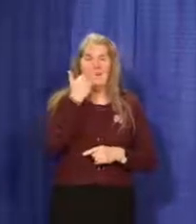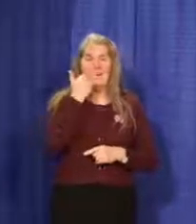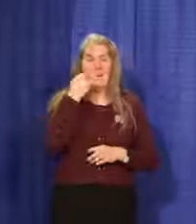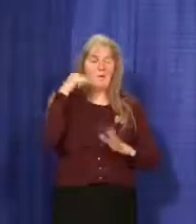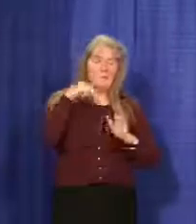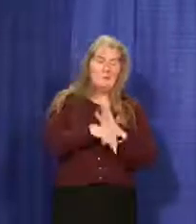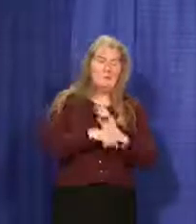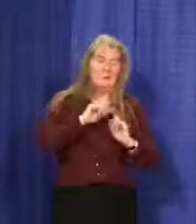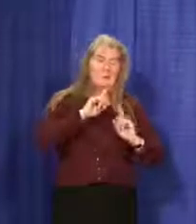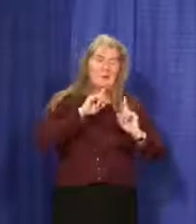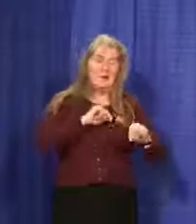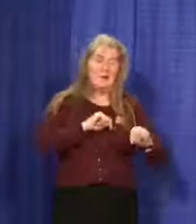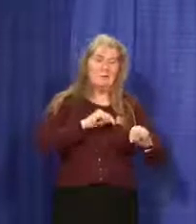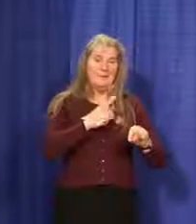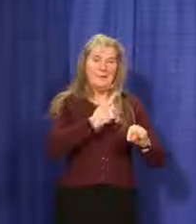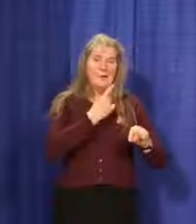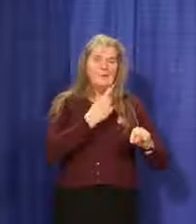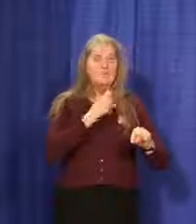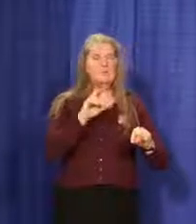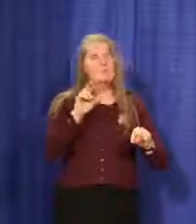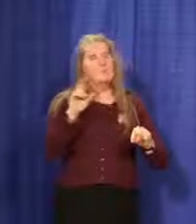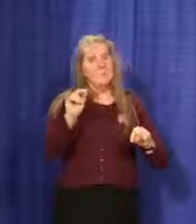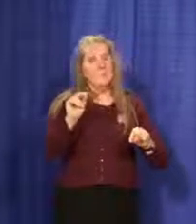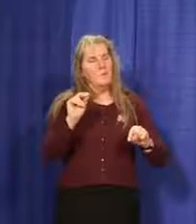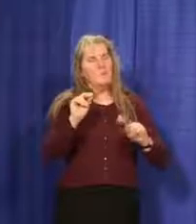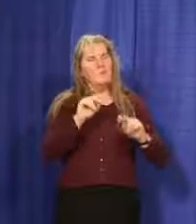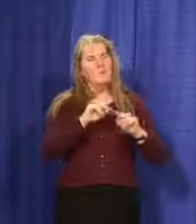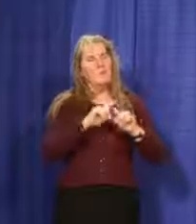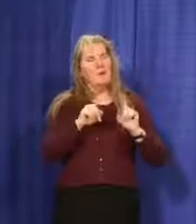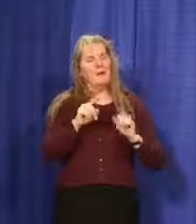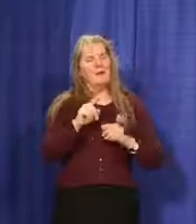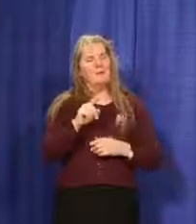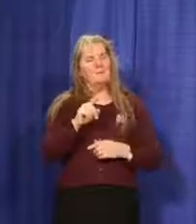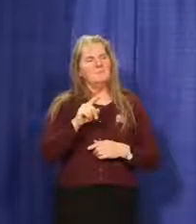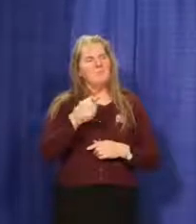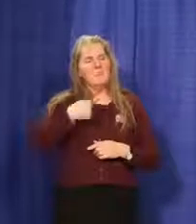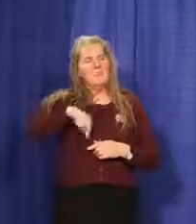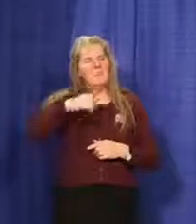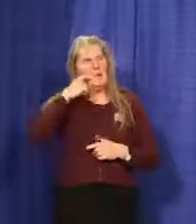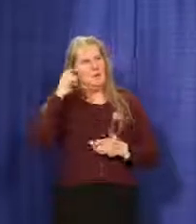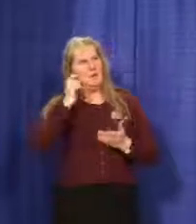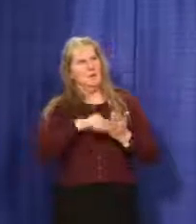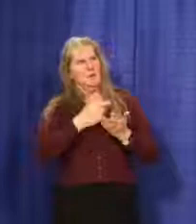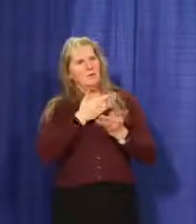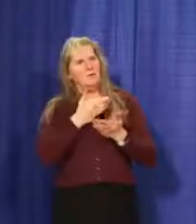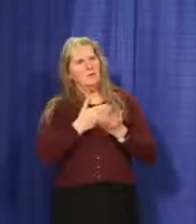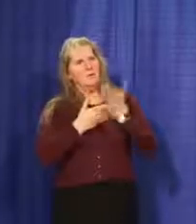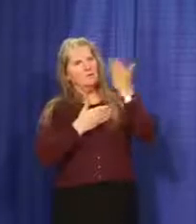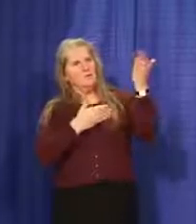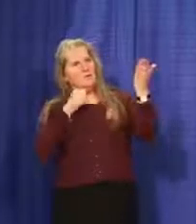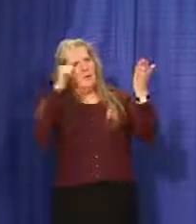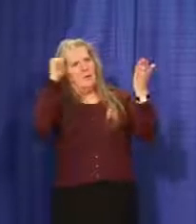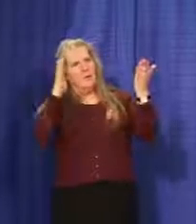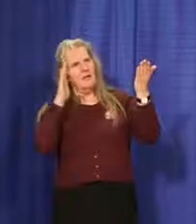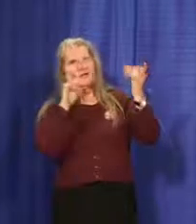wall the answers to that. But I think some of the things we see in Alaska are the things